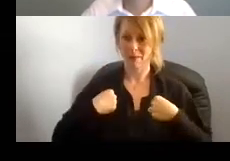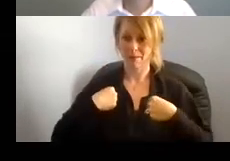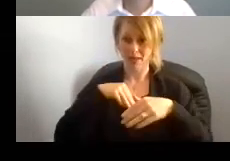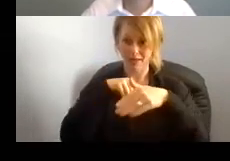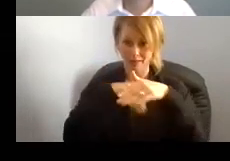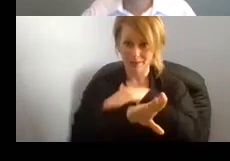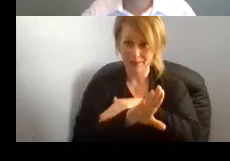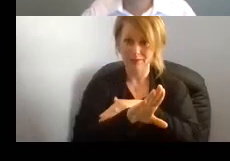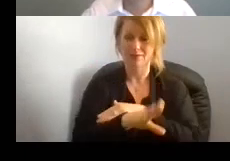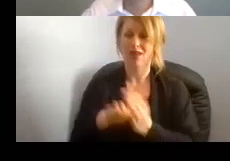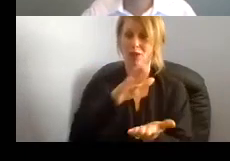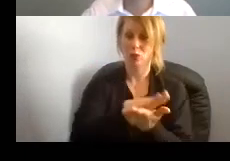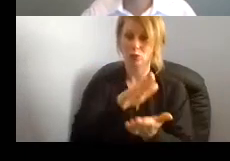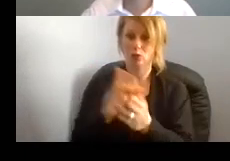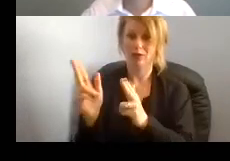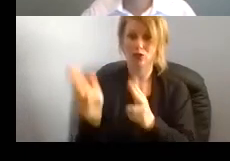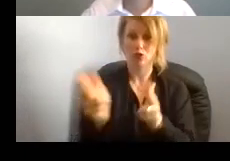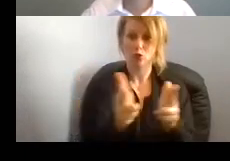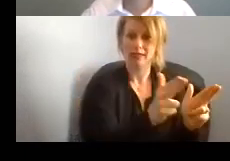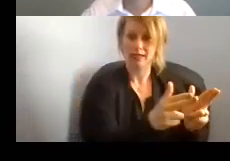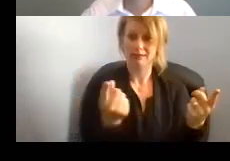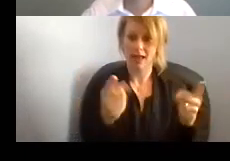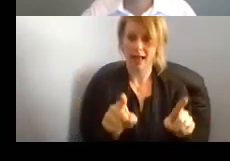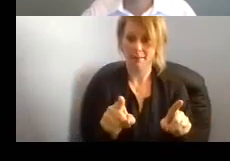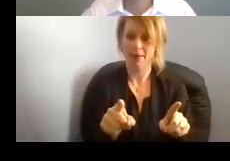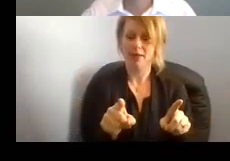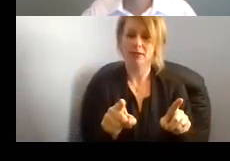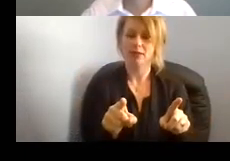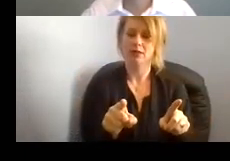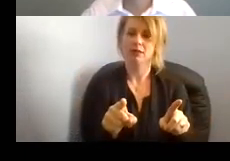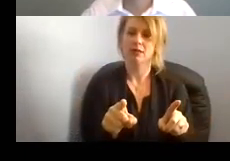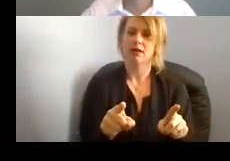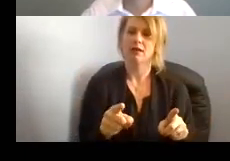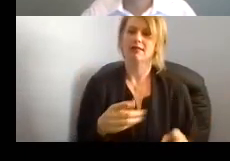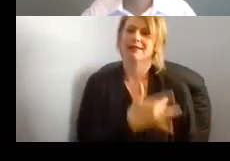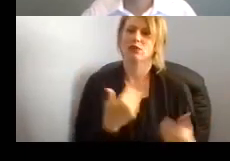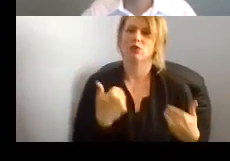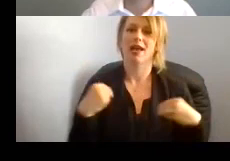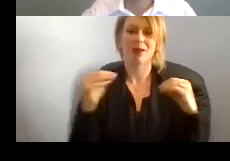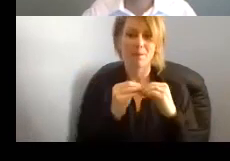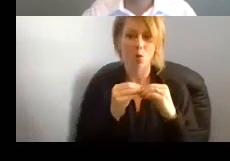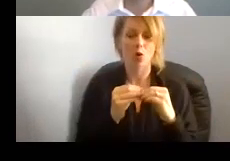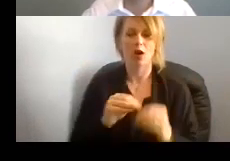that happen in communities that tend to have more privilege and tend to be